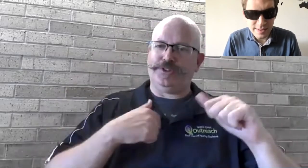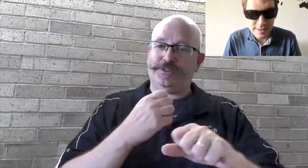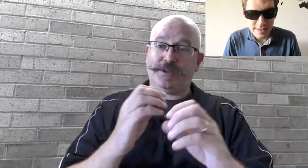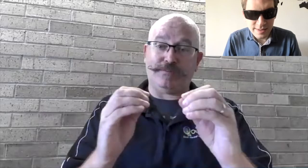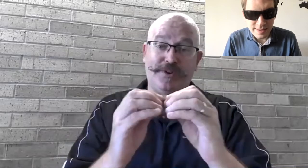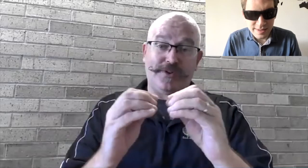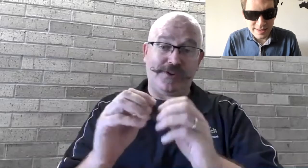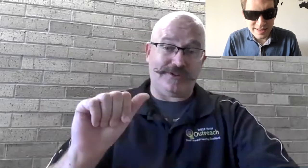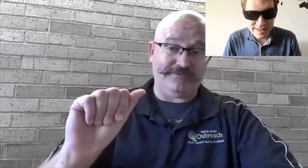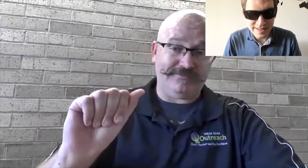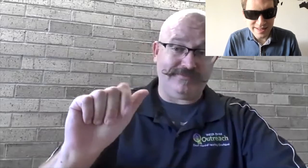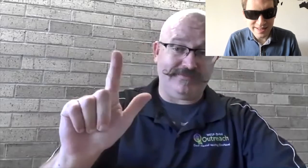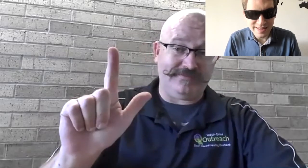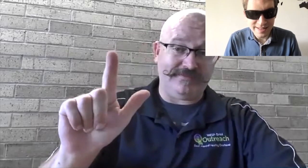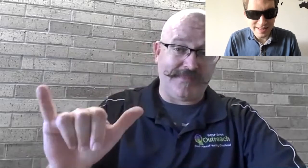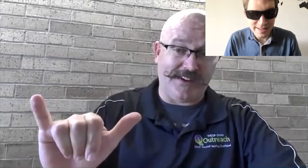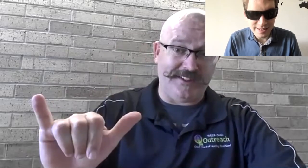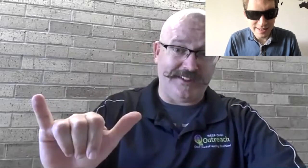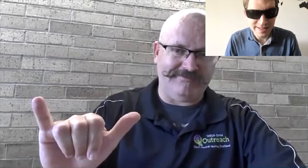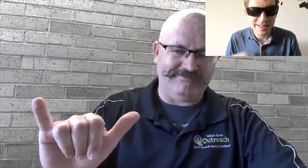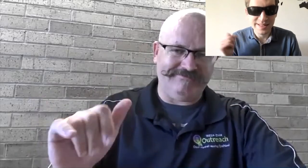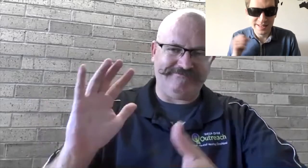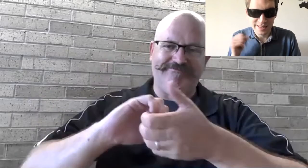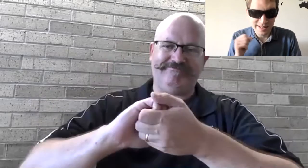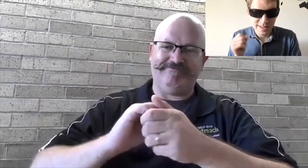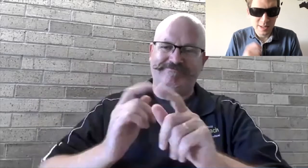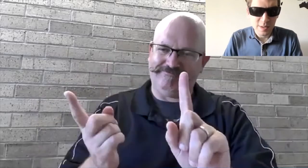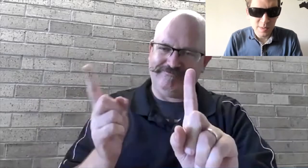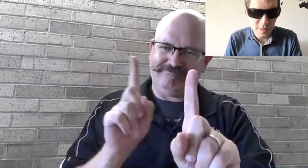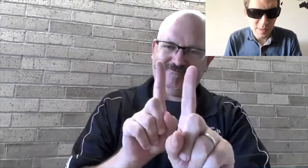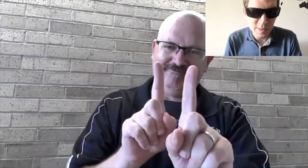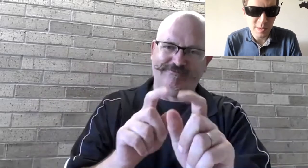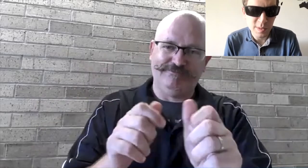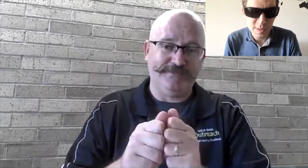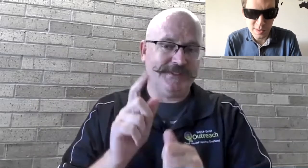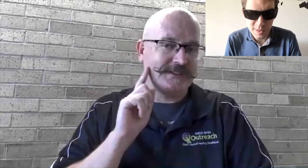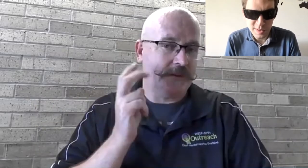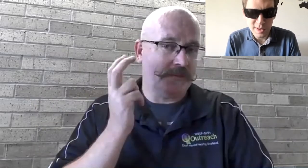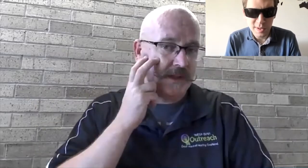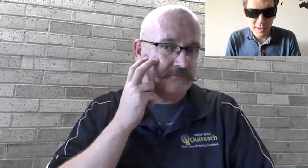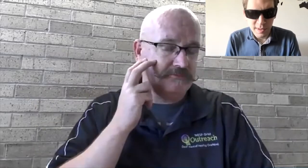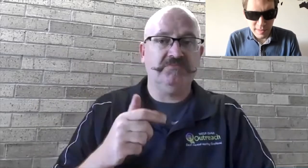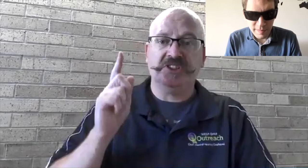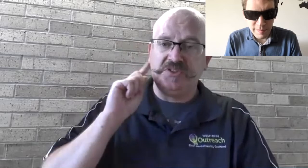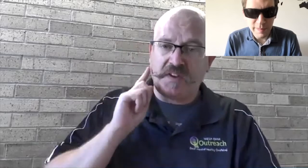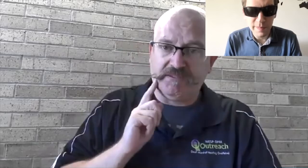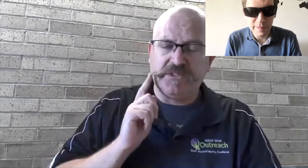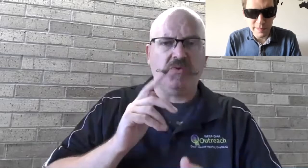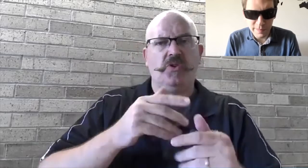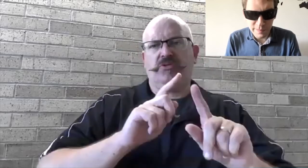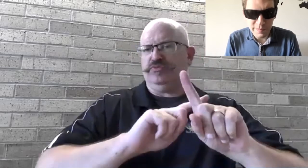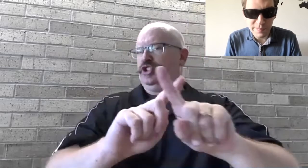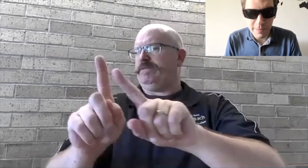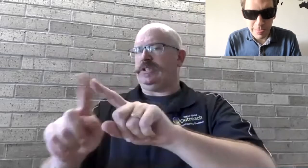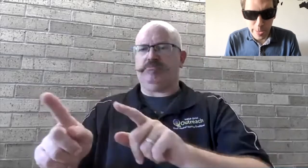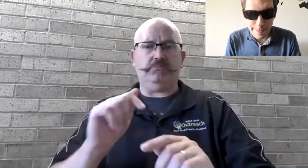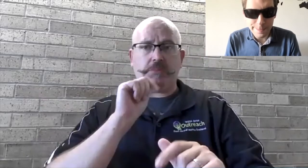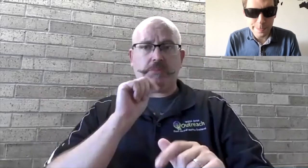I really learned a lot. I'm hoping that we can create more allies and having those people